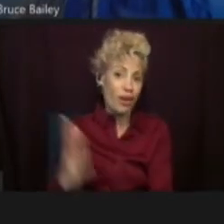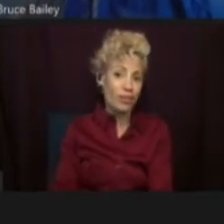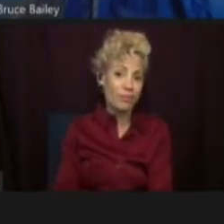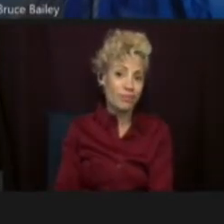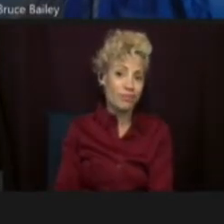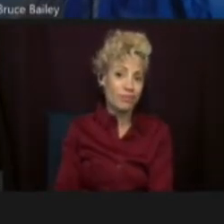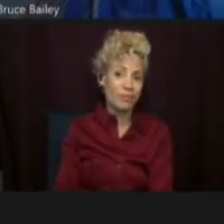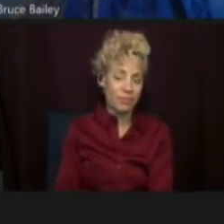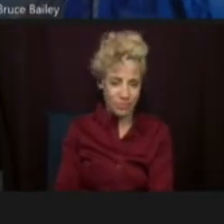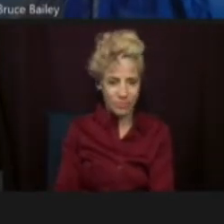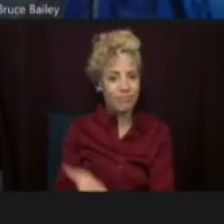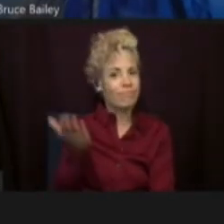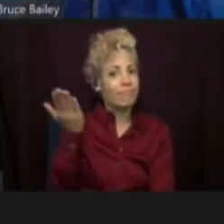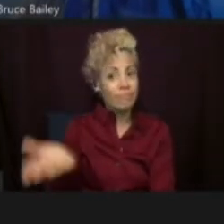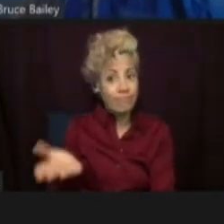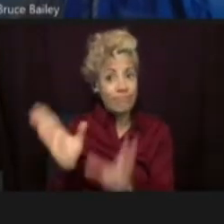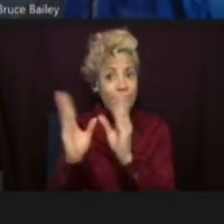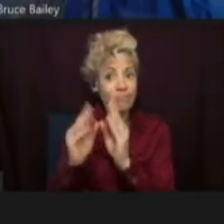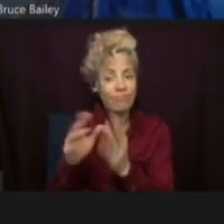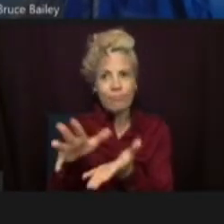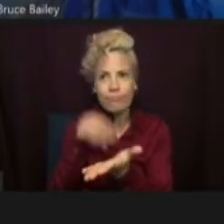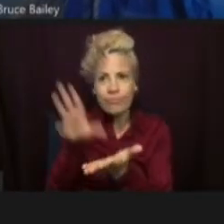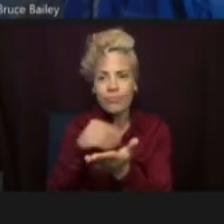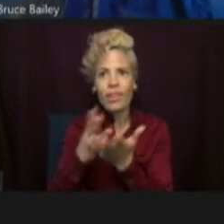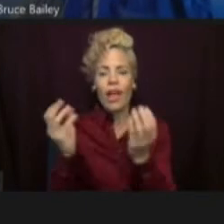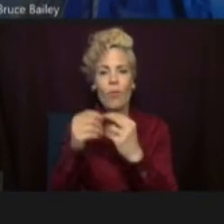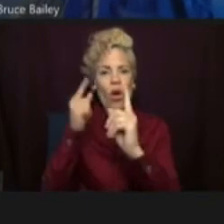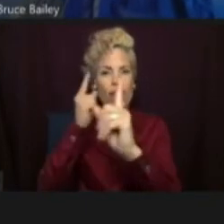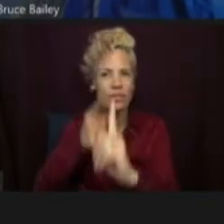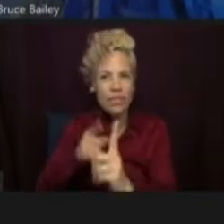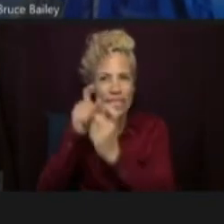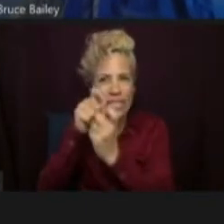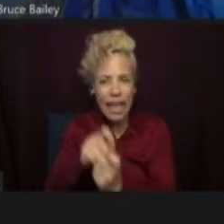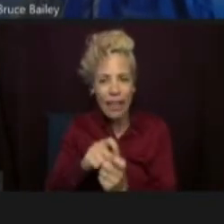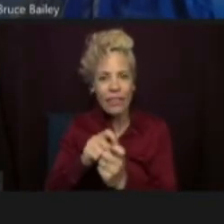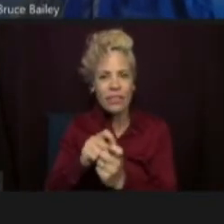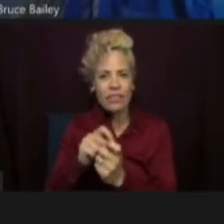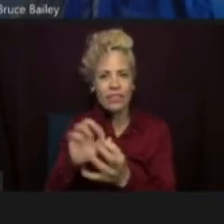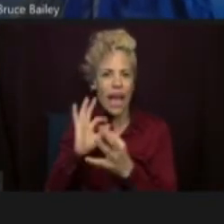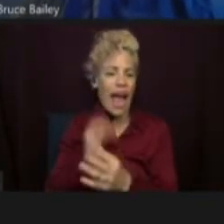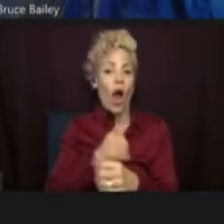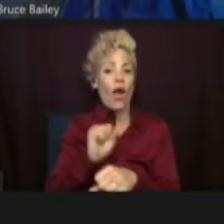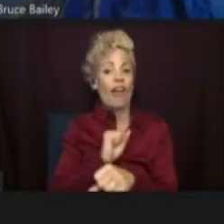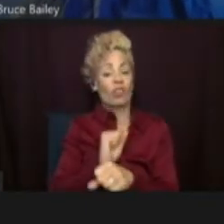There you'll learn a lot more details about our efforts to produce more consistent and reliable testing